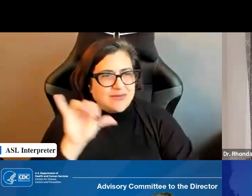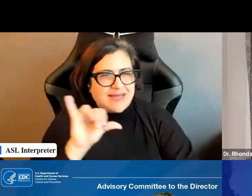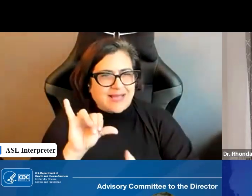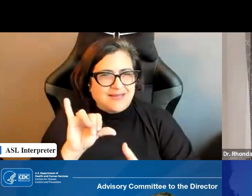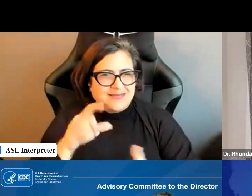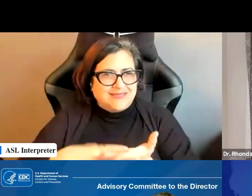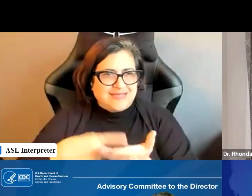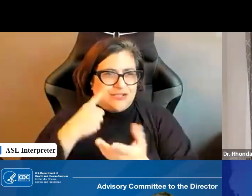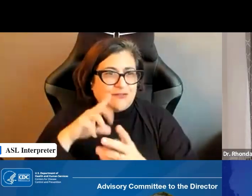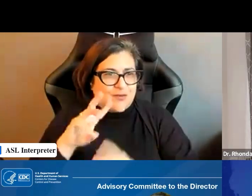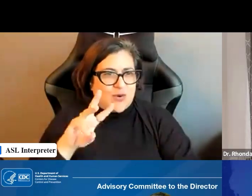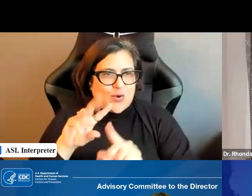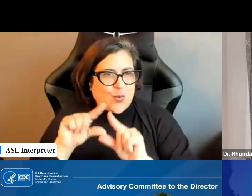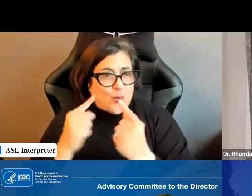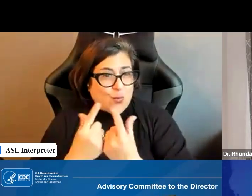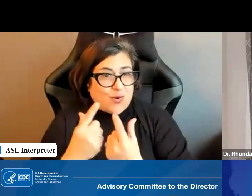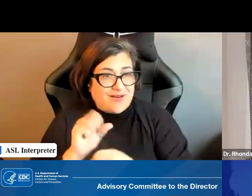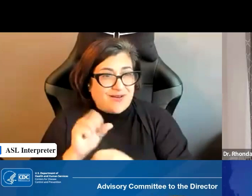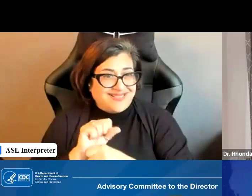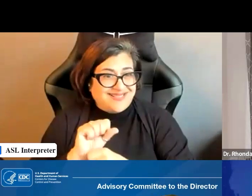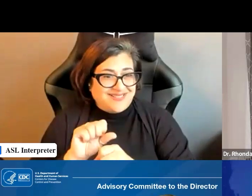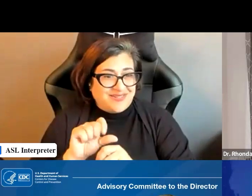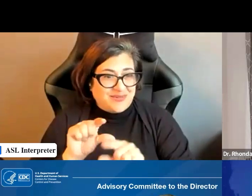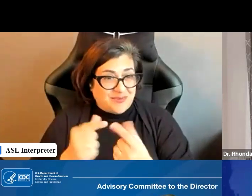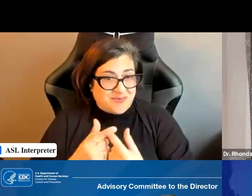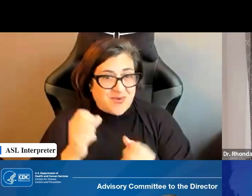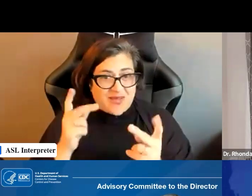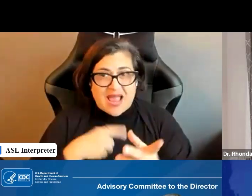But, okay, well, I would entertain a motion.